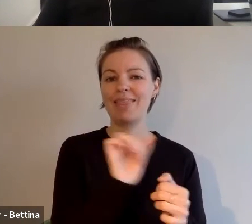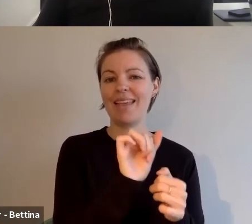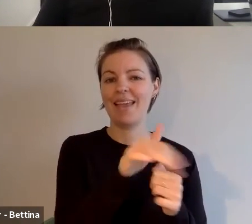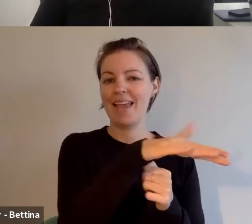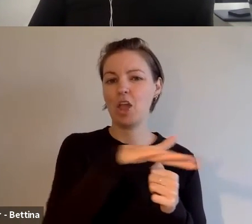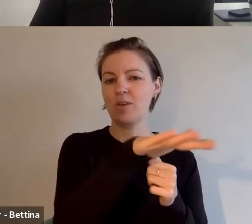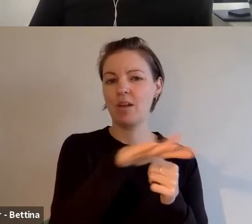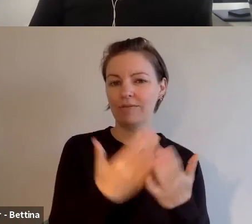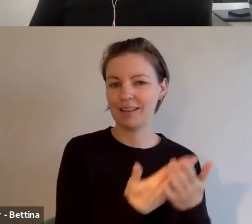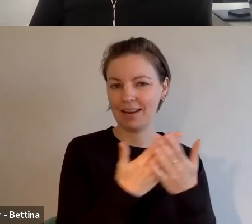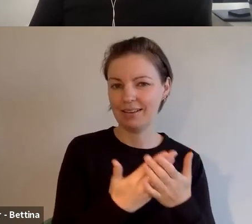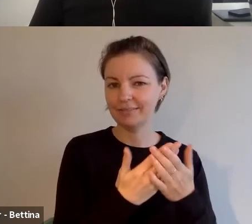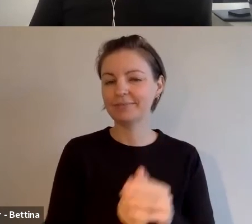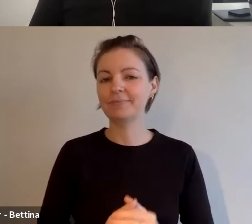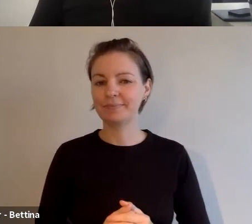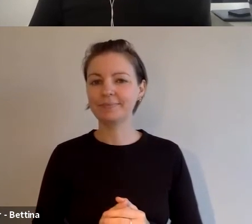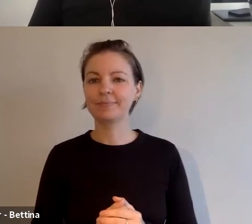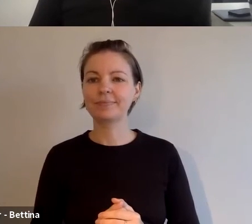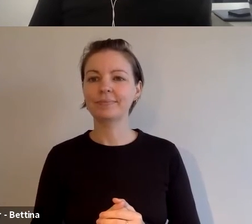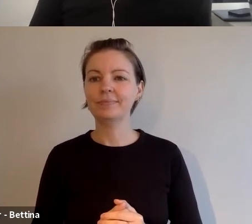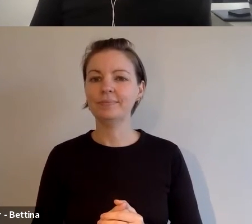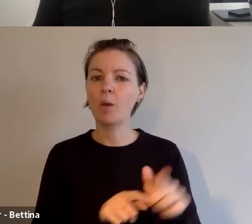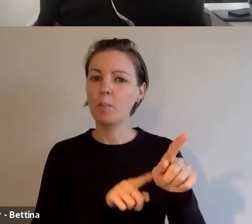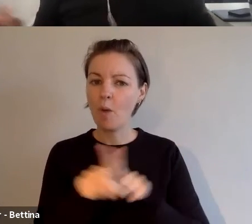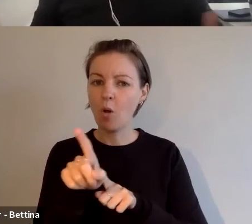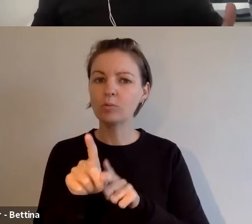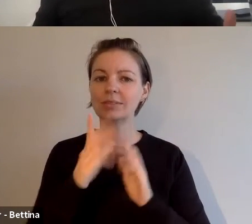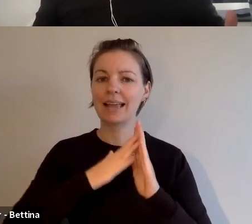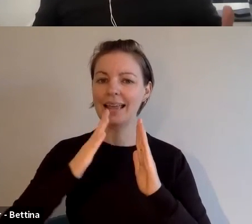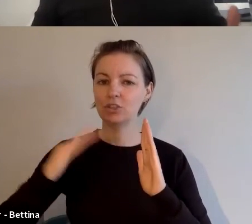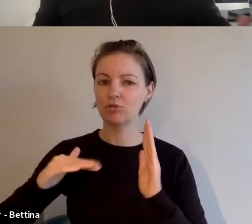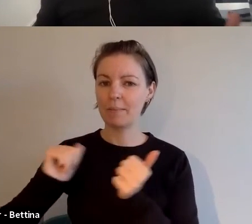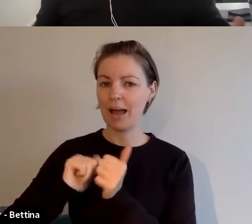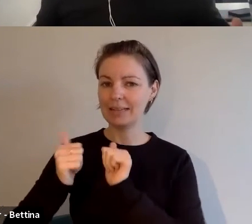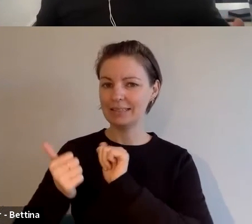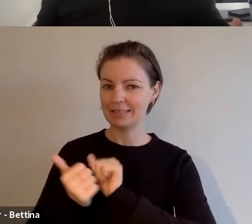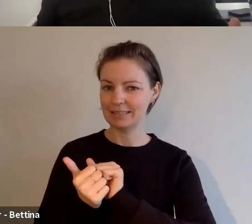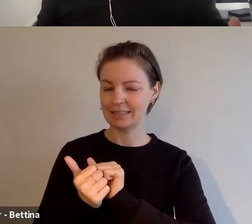But most of our industry partners, once we establish a framework for engagement